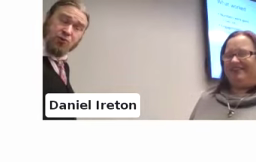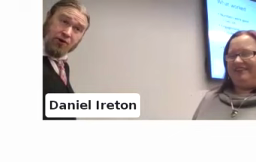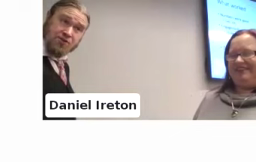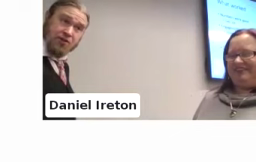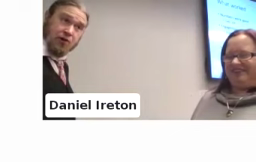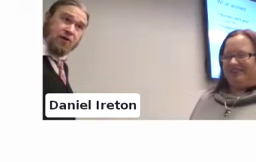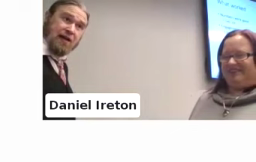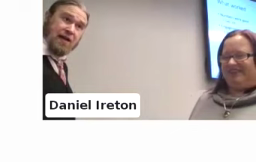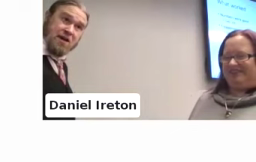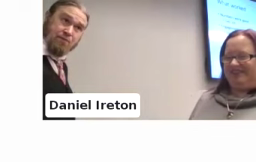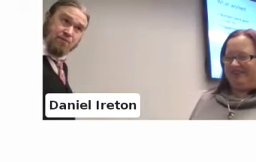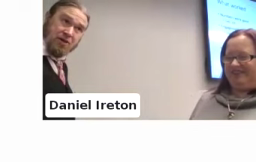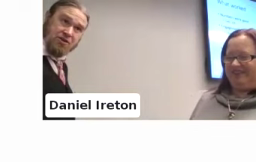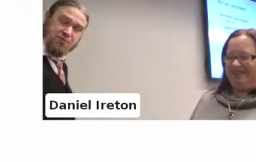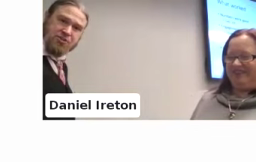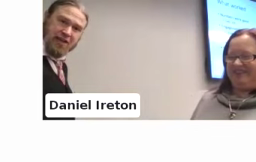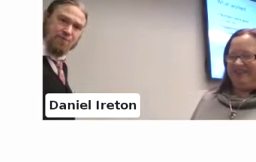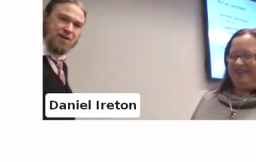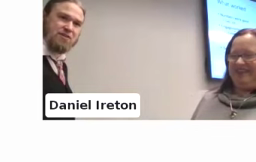I think the closest we've come is a few places like do a once a month trivia.